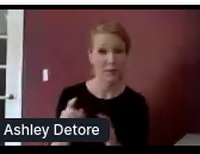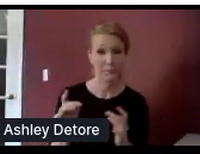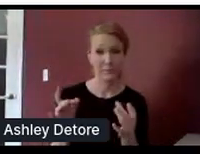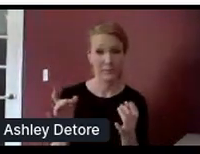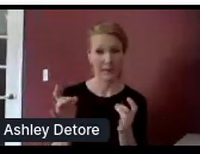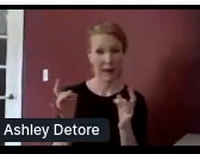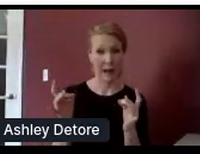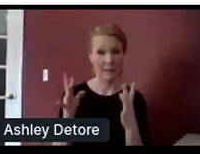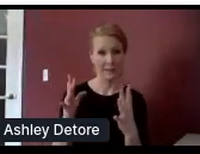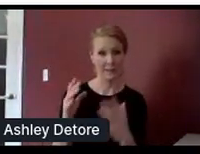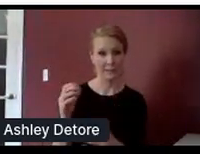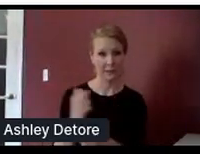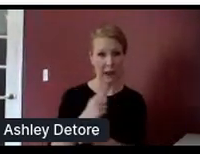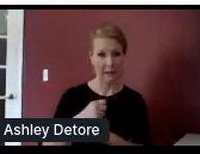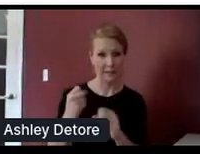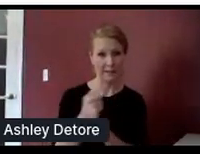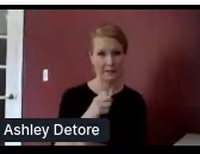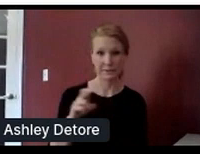And so, yes. It is fear.